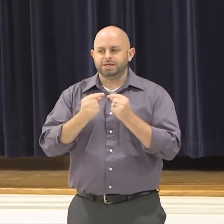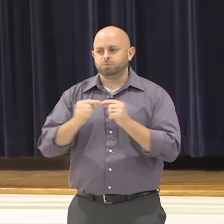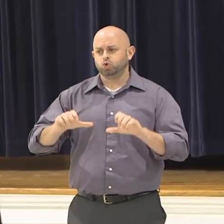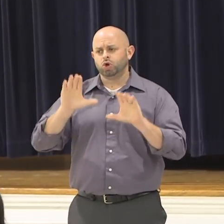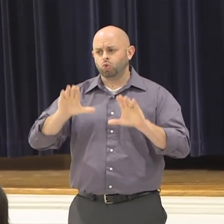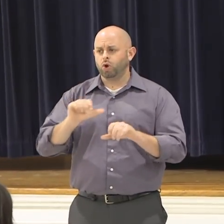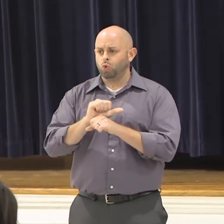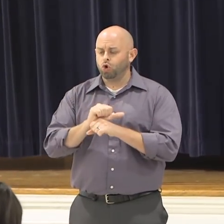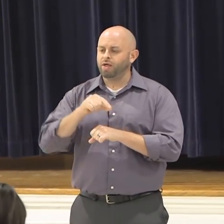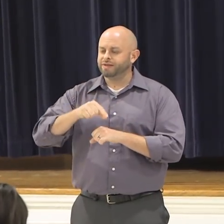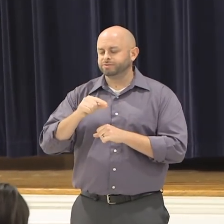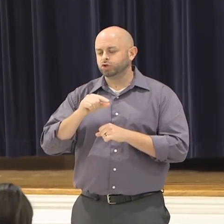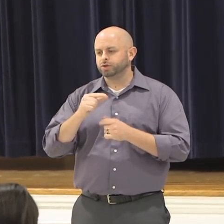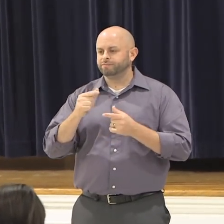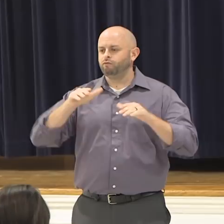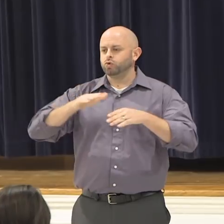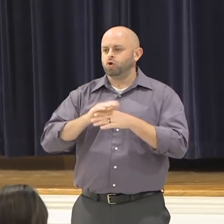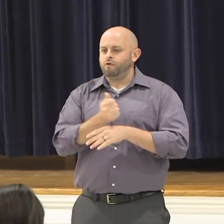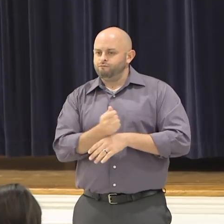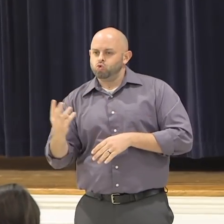was just meant to highlight just a touch of some of the things that are going on